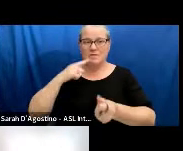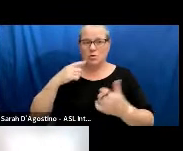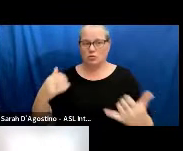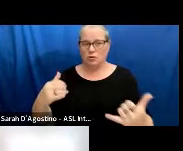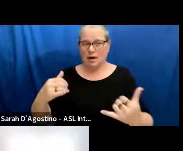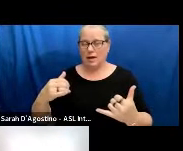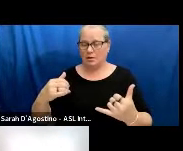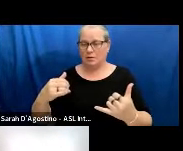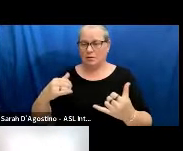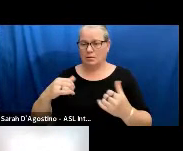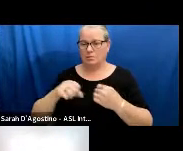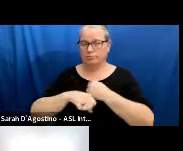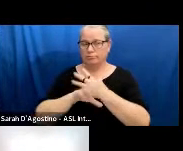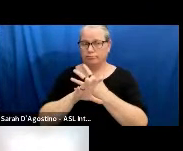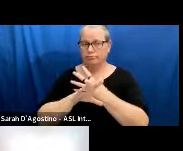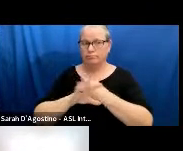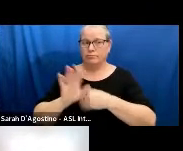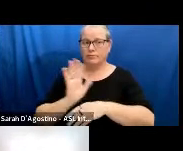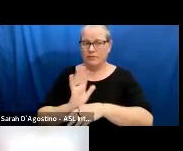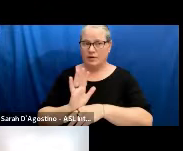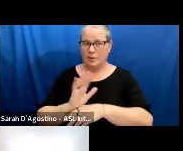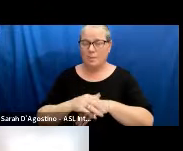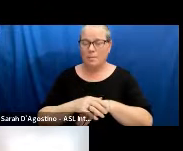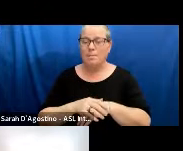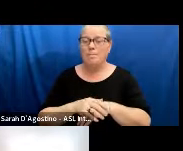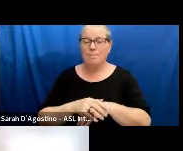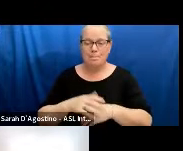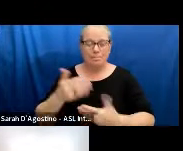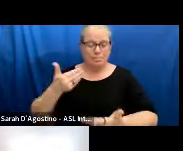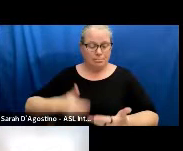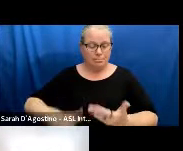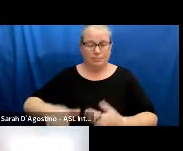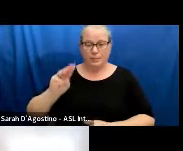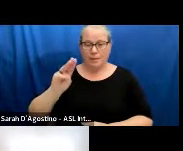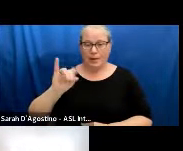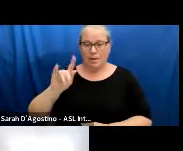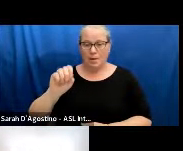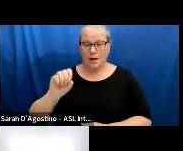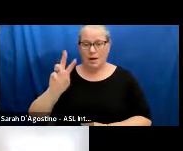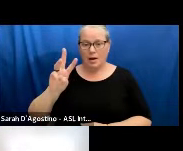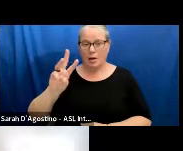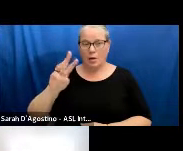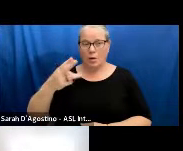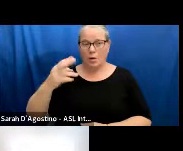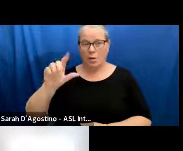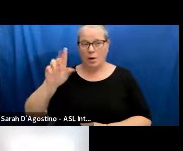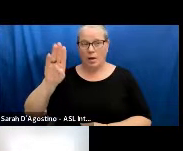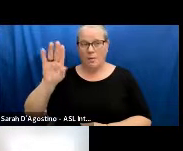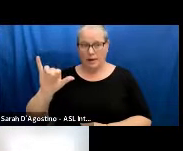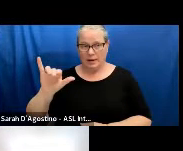manager at disability rights connecticut and will be today's facilitator my pronouns are he and him